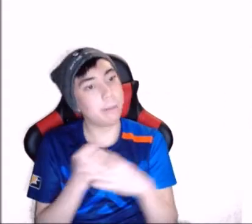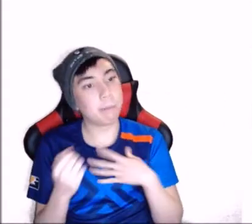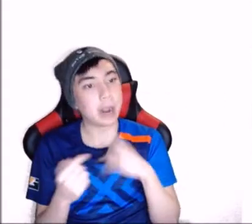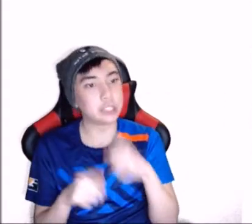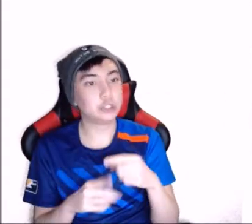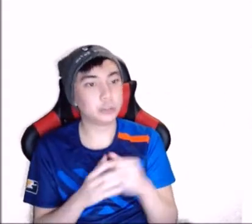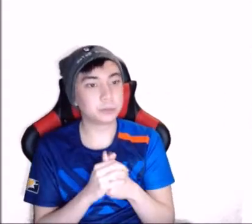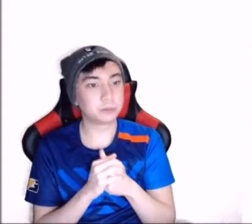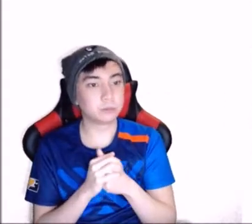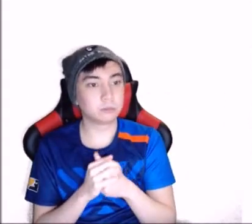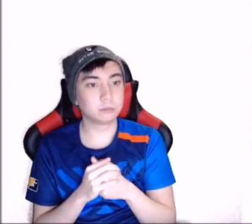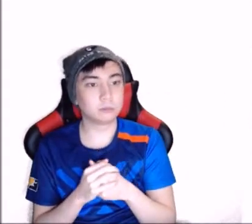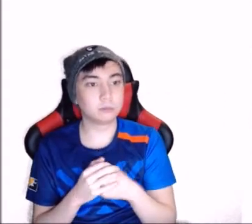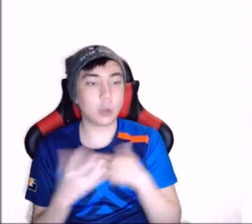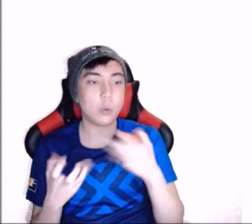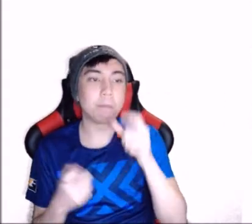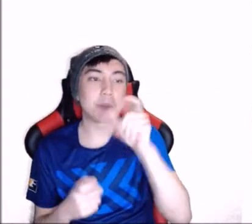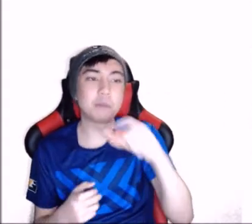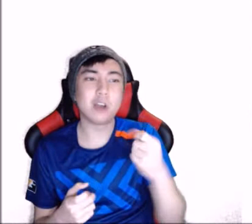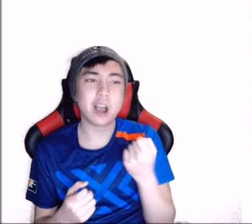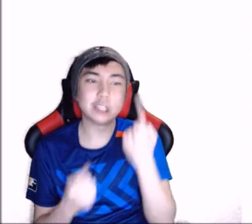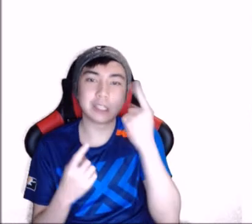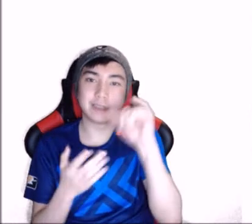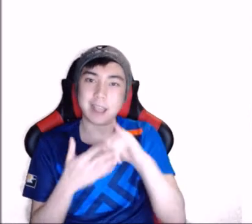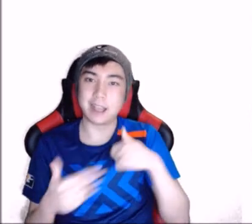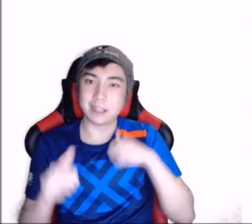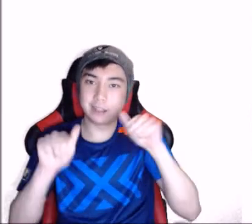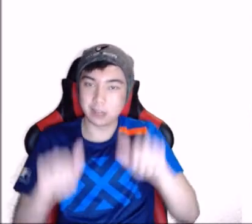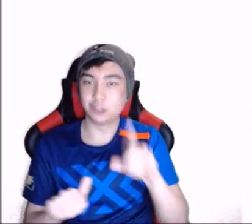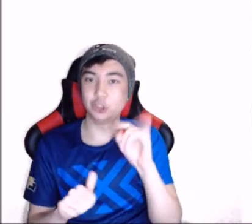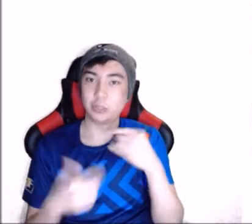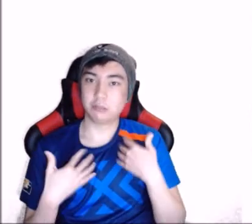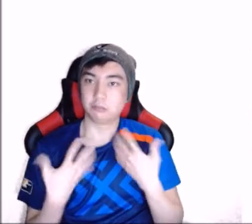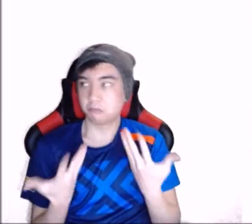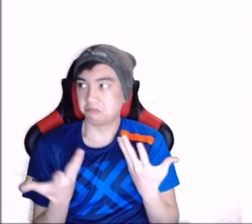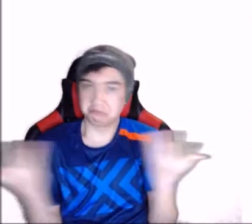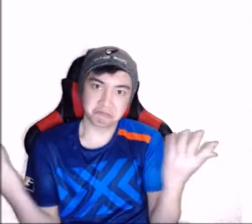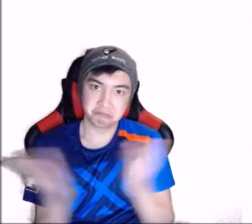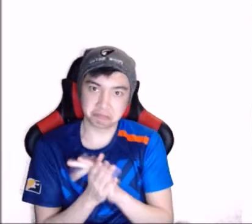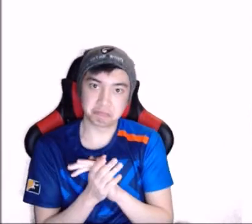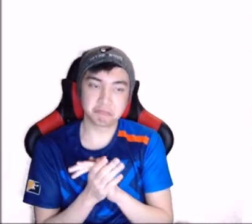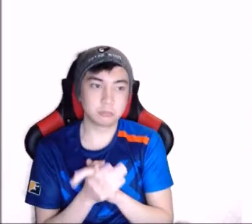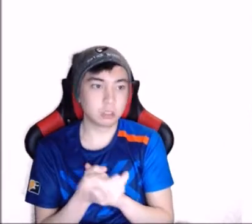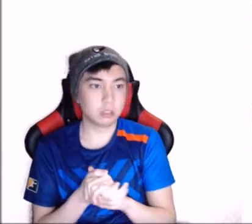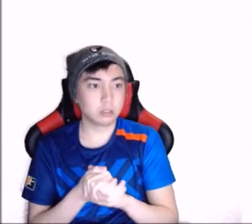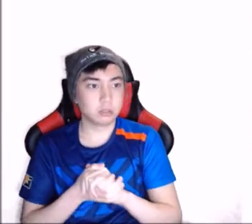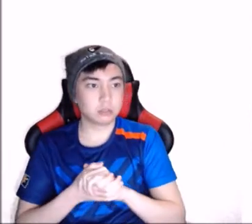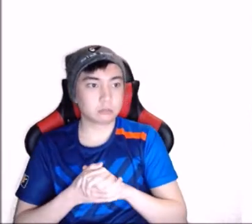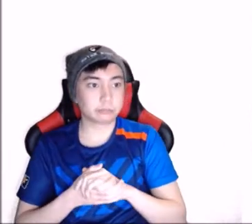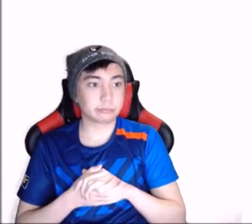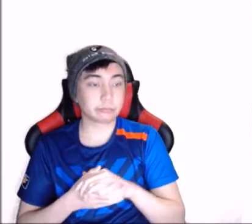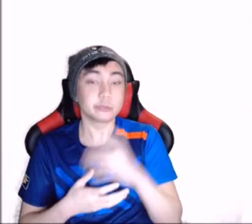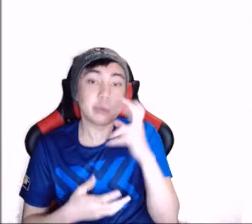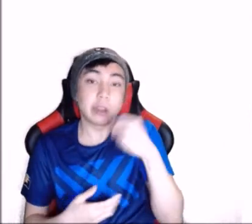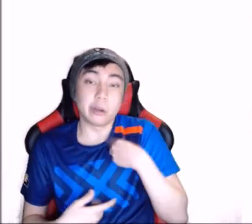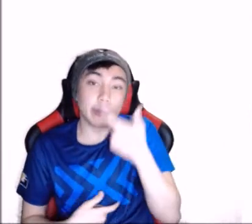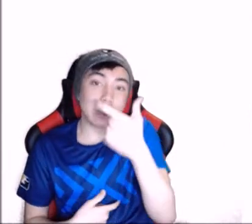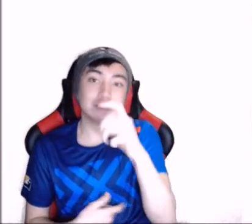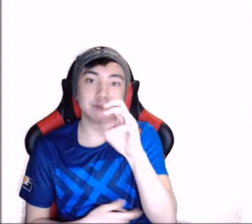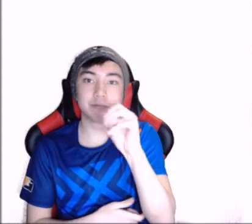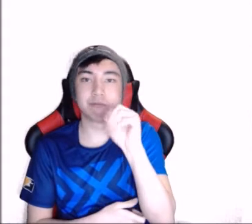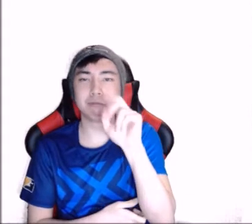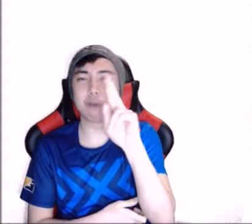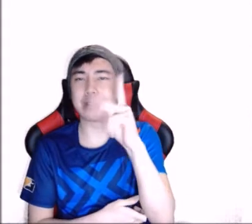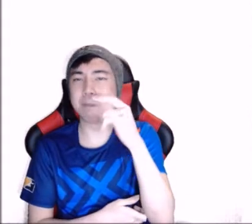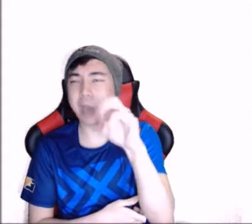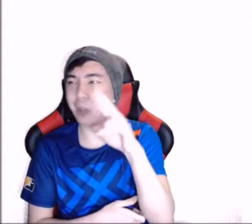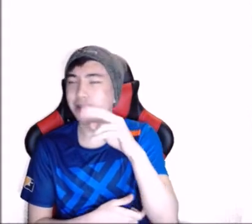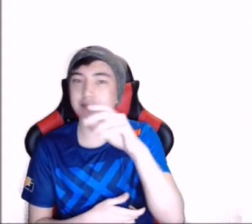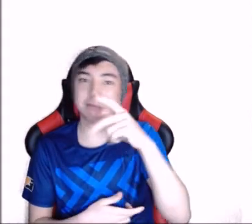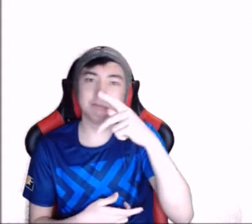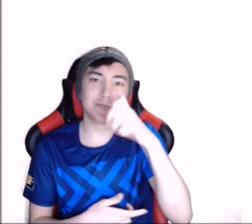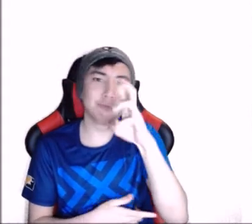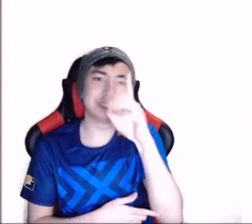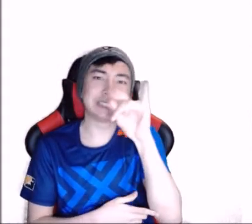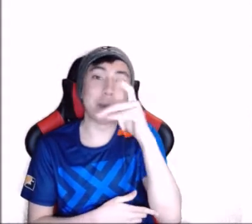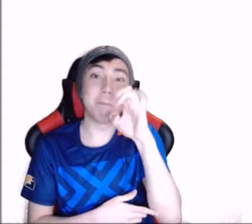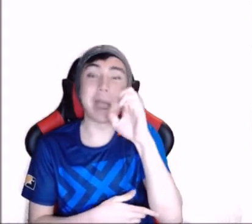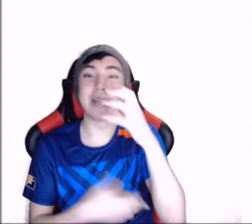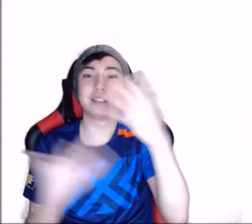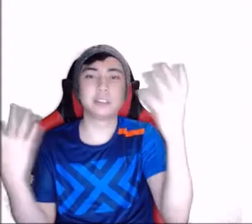My answer is... I want people to understand that I can do it. When I watch Markiplier, PewDiePie,